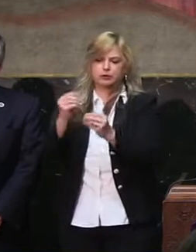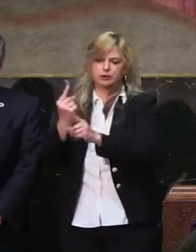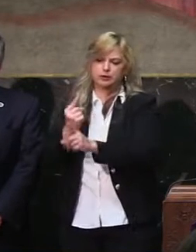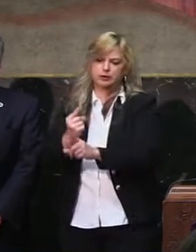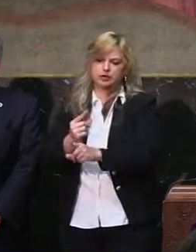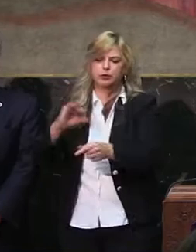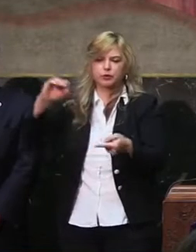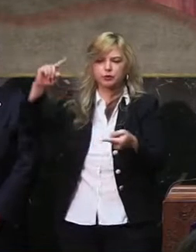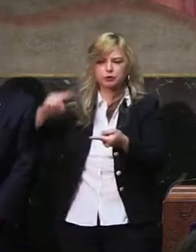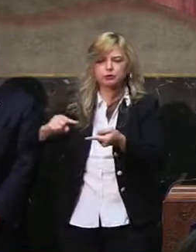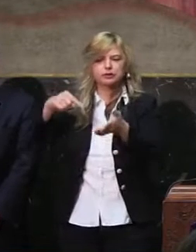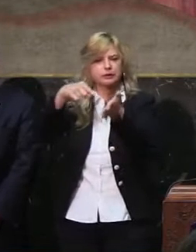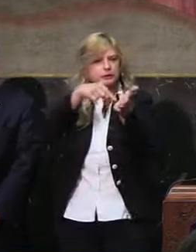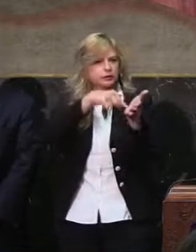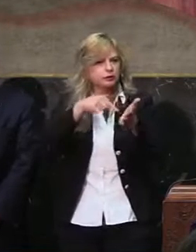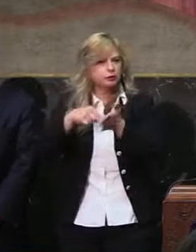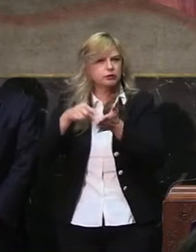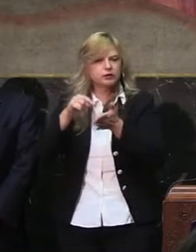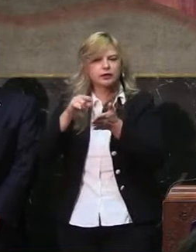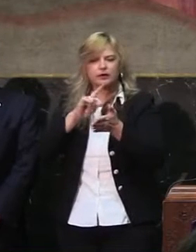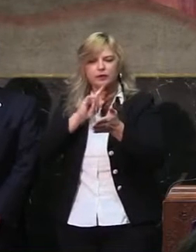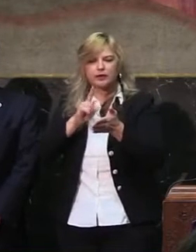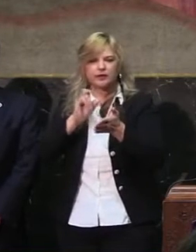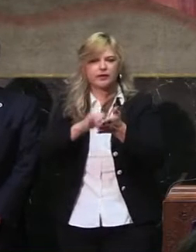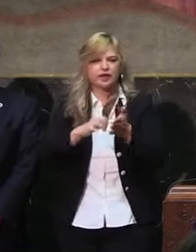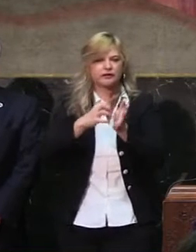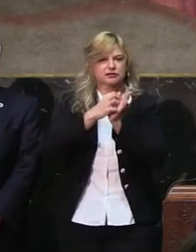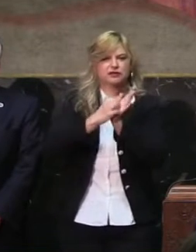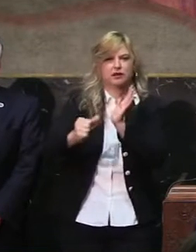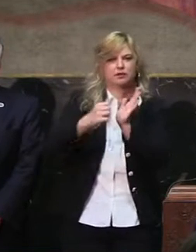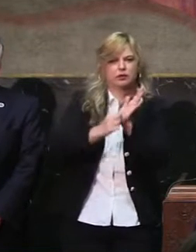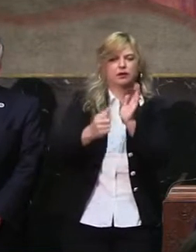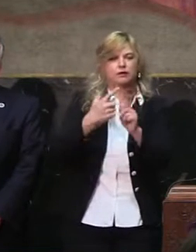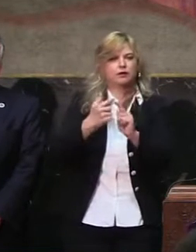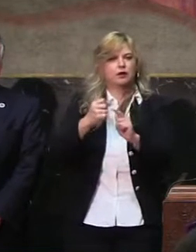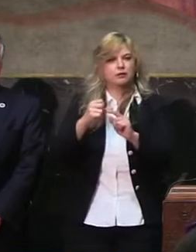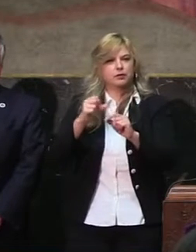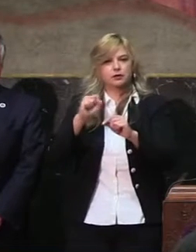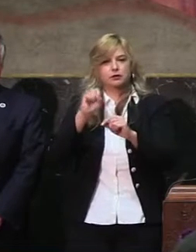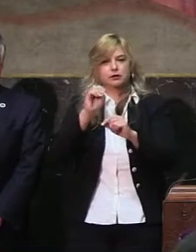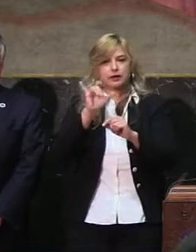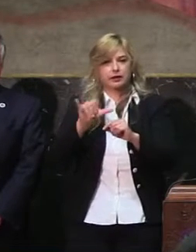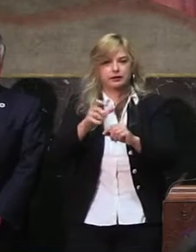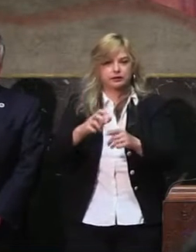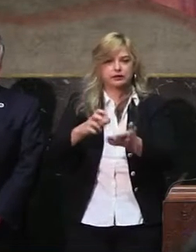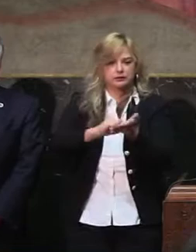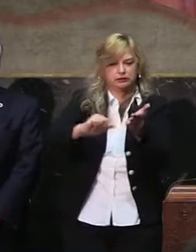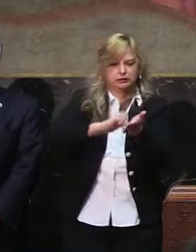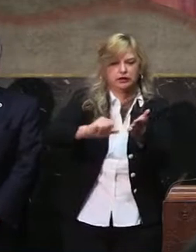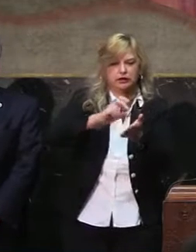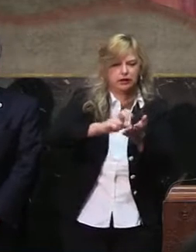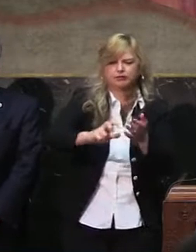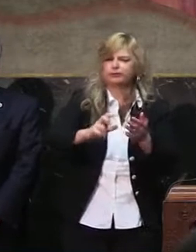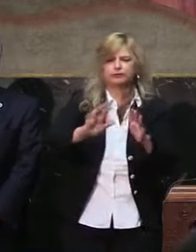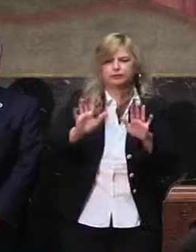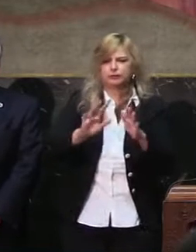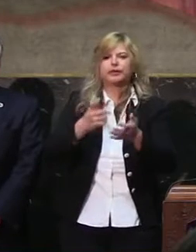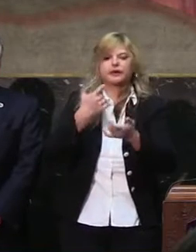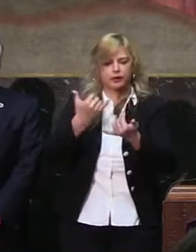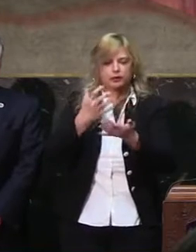that take away from our society and invested instead in things that build our society up so I thank everyone that